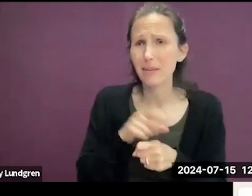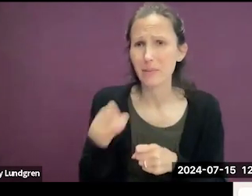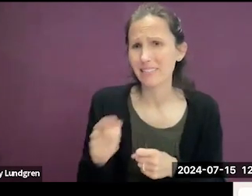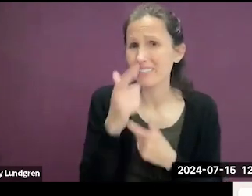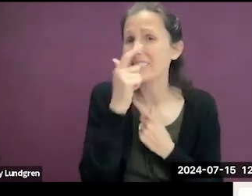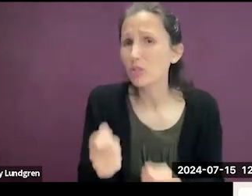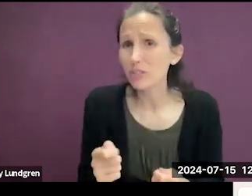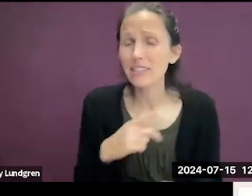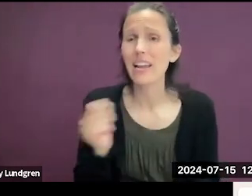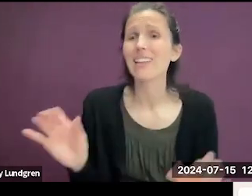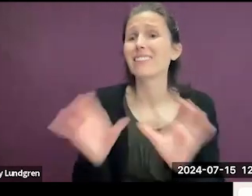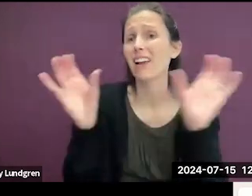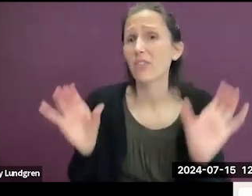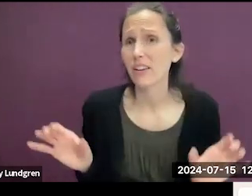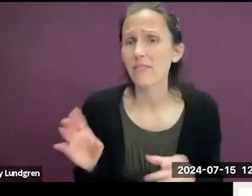and I don't have to include alt-text.